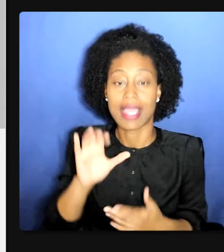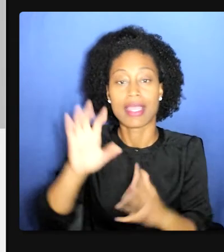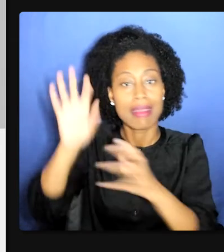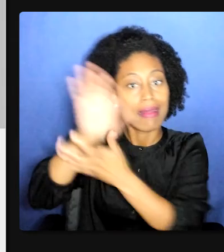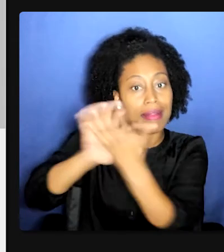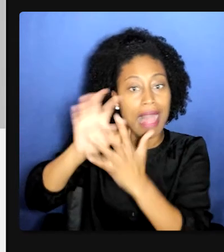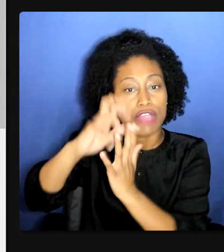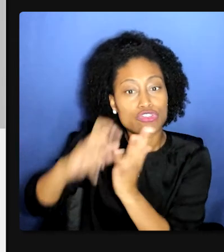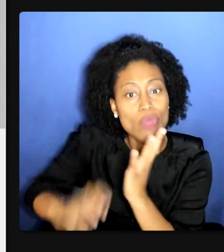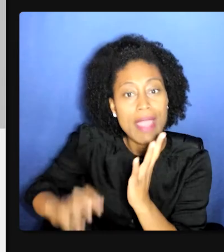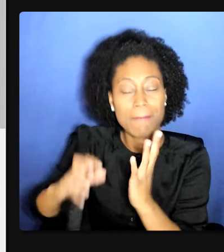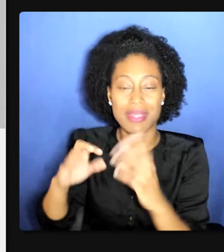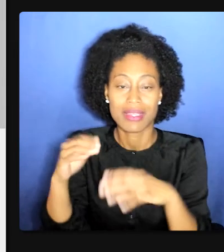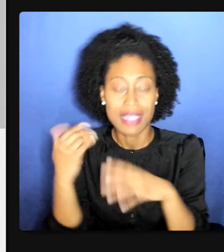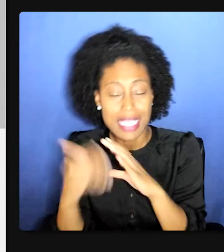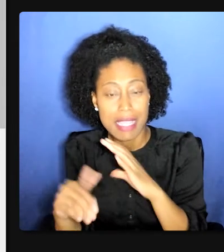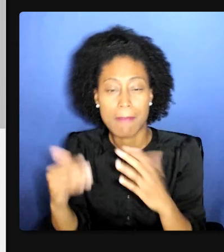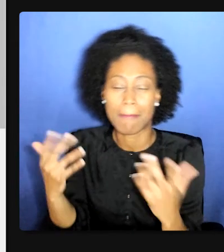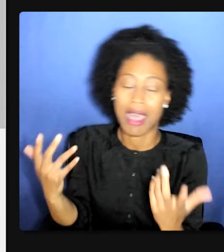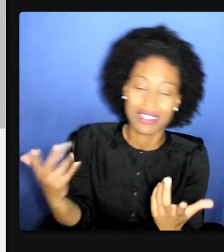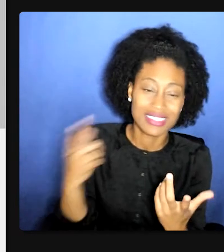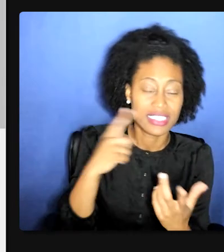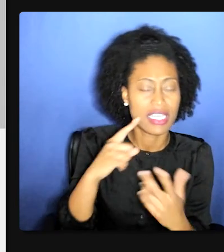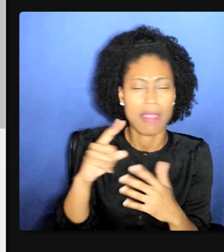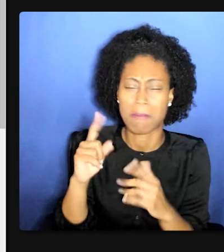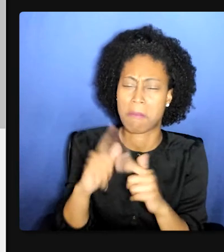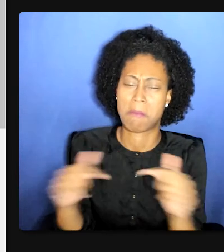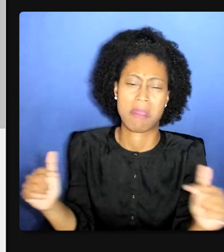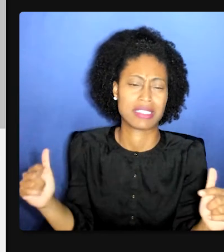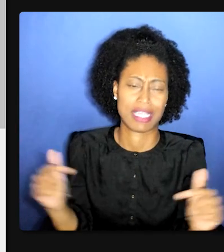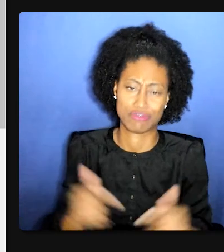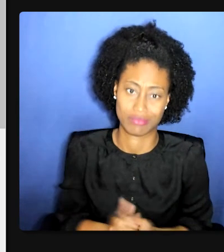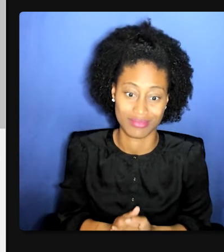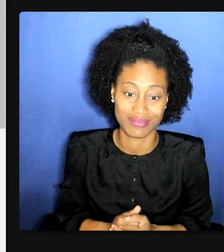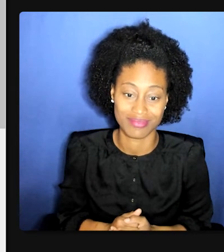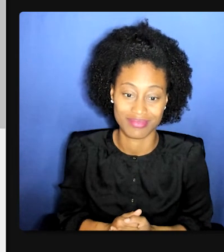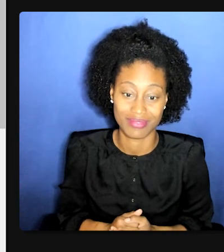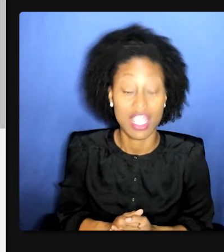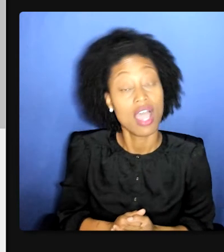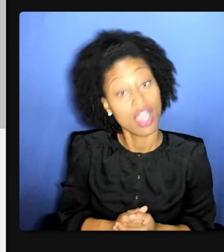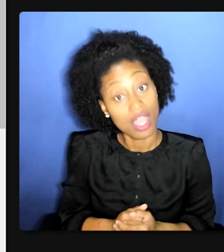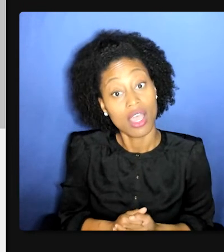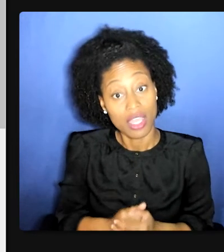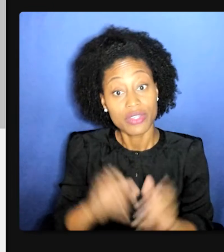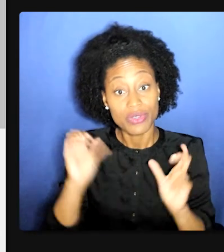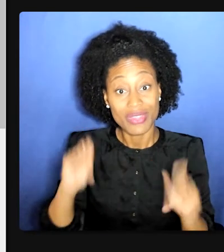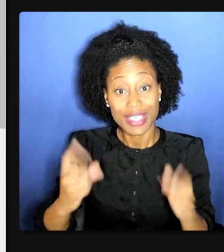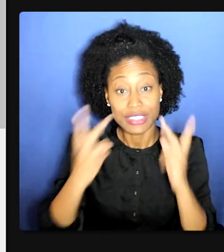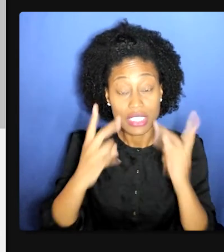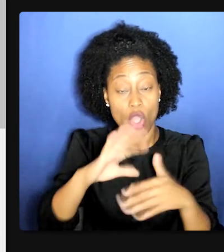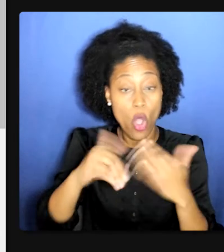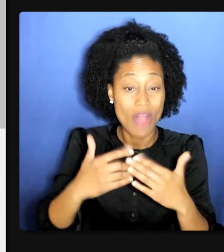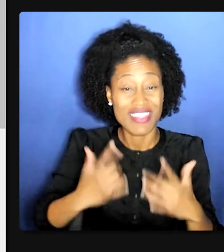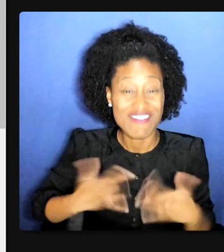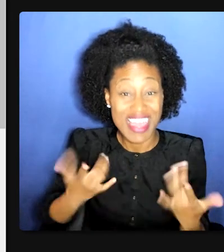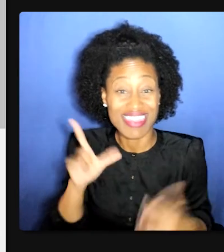sending emails, rewards, ban, etcetera. This is the monitor where you get to see all those events live.